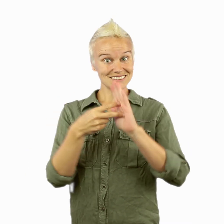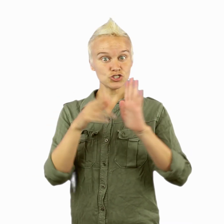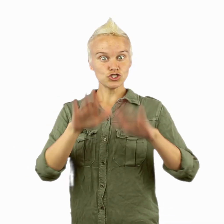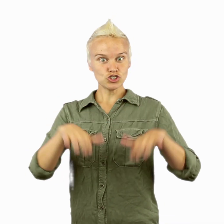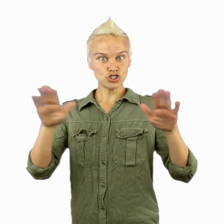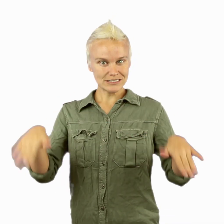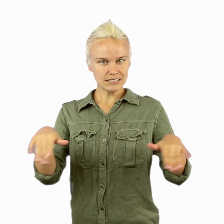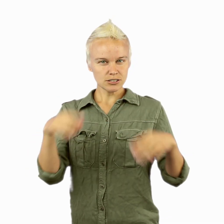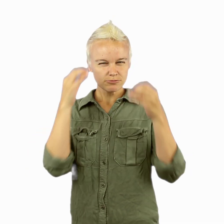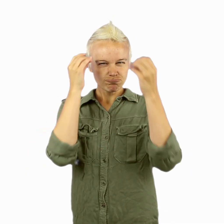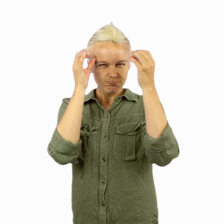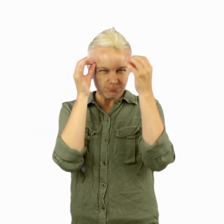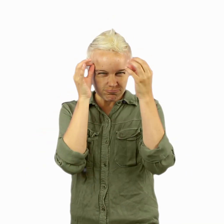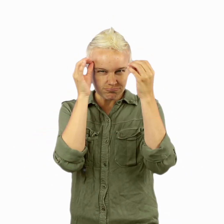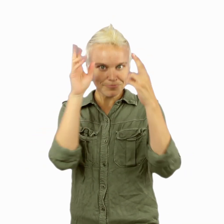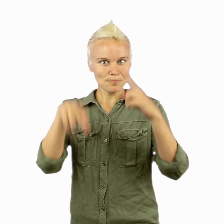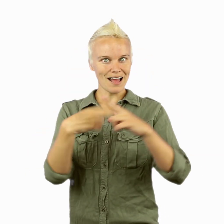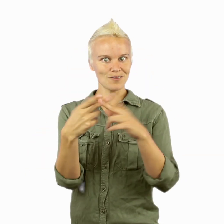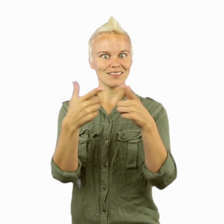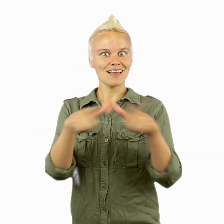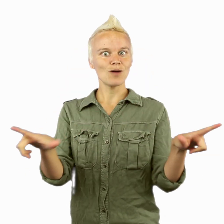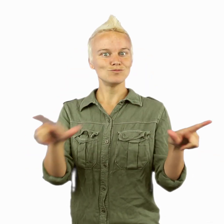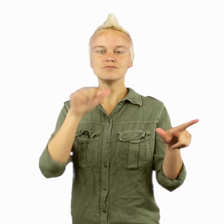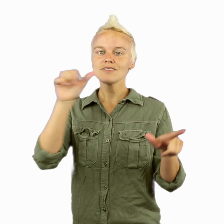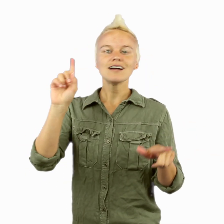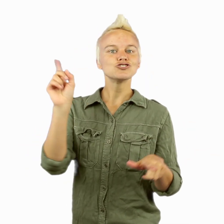and instead thinking about how language is used.